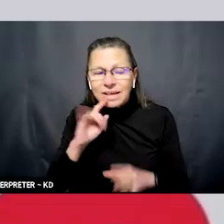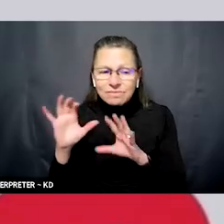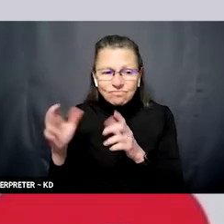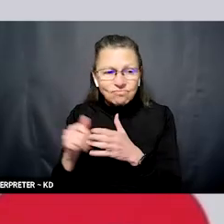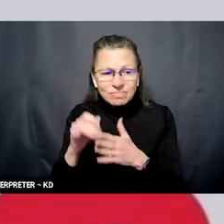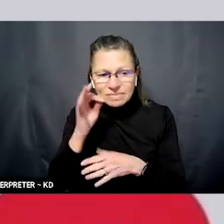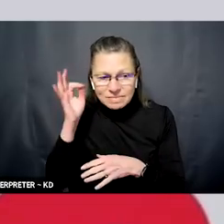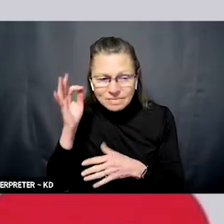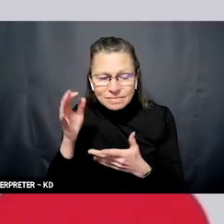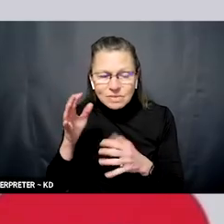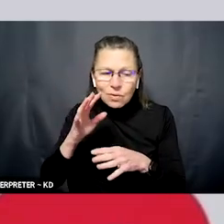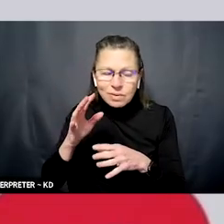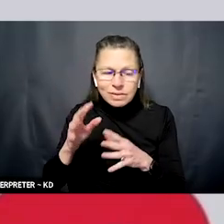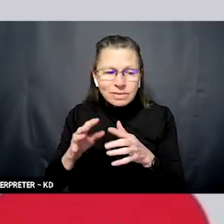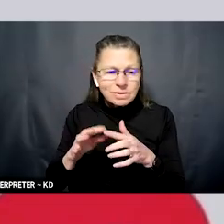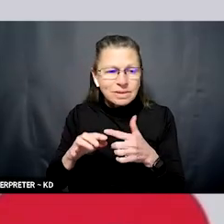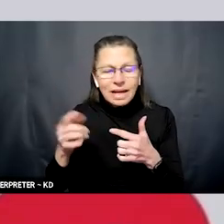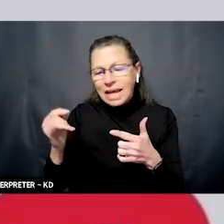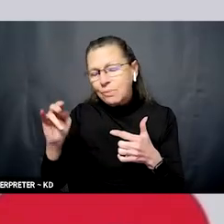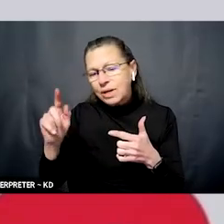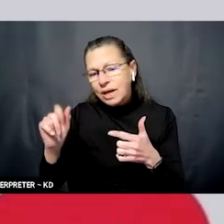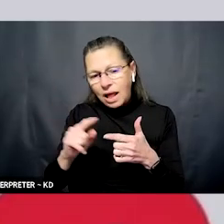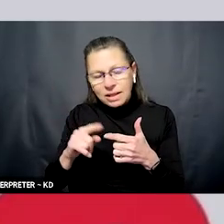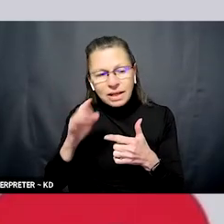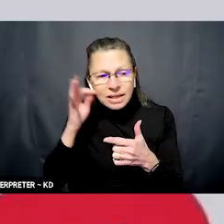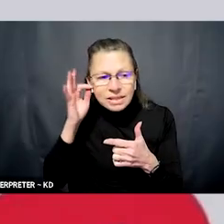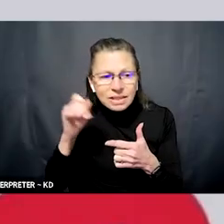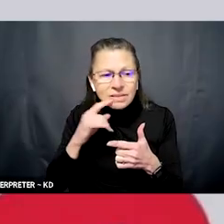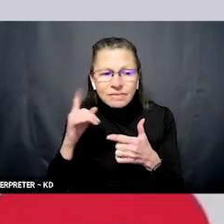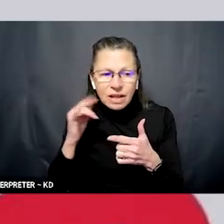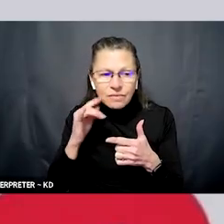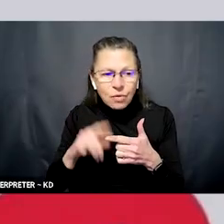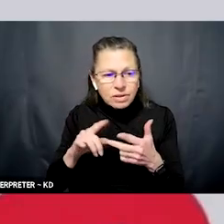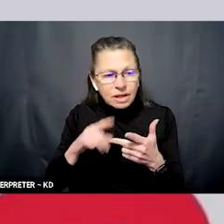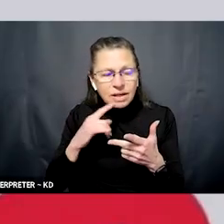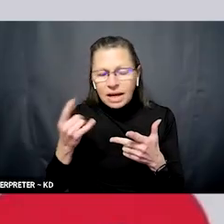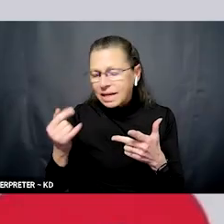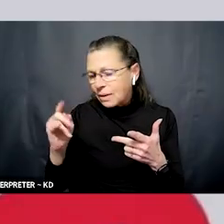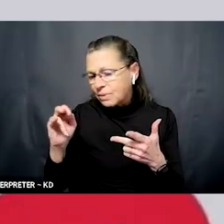Gabrielino Tongva Indians of California Tribal Council, Gabrieleno/Tongva San Gabriel Band of